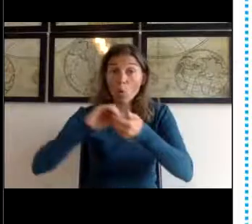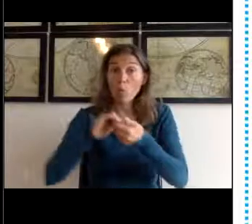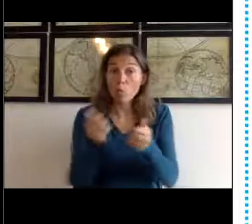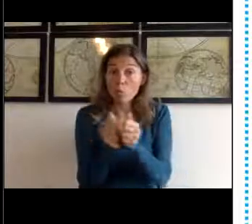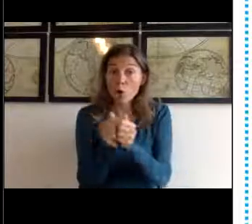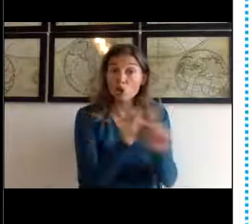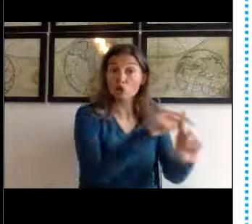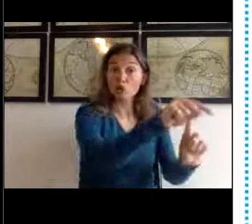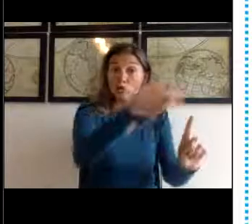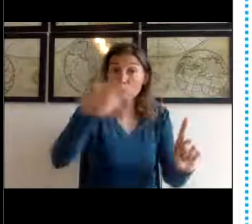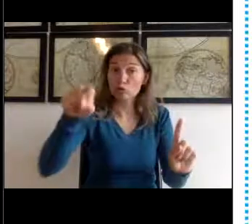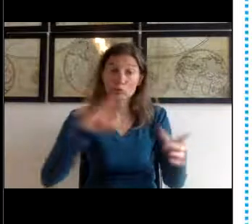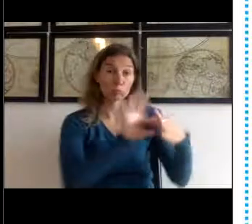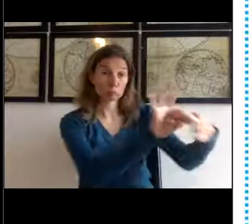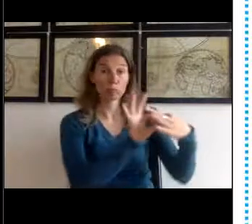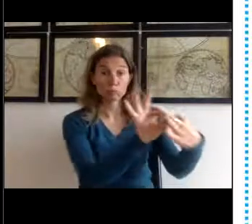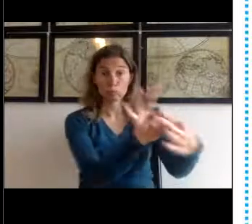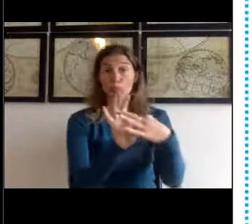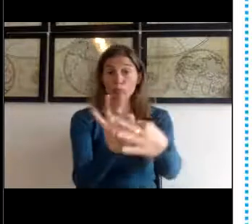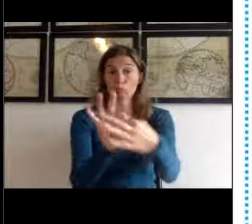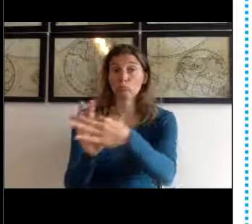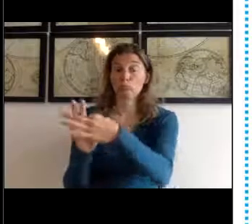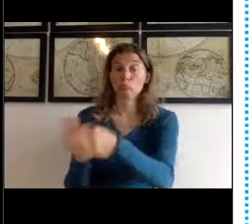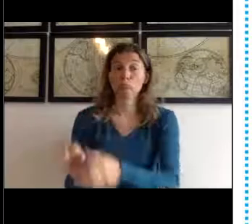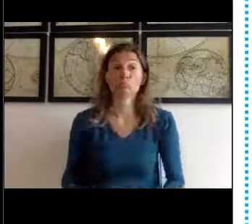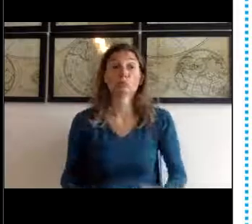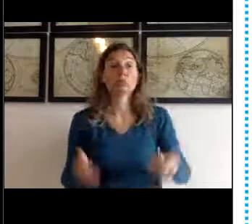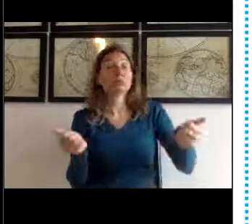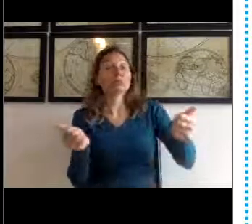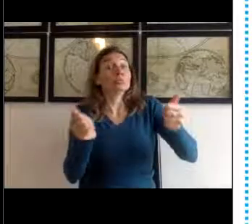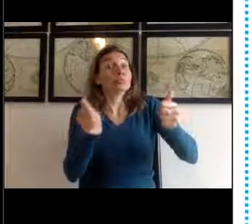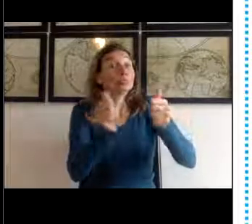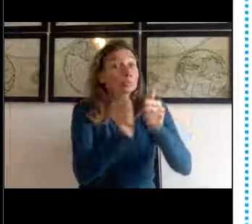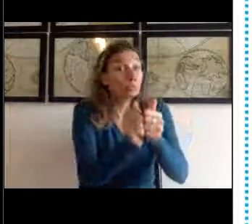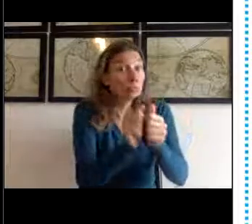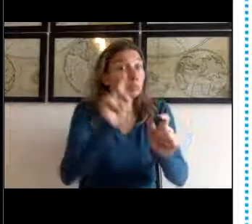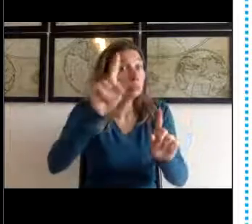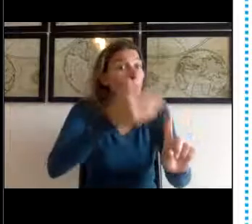Before we initiate a partnership we carry out a due diligence process.